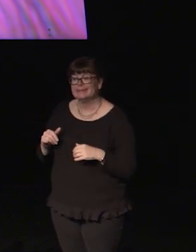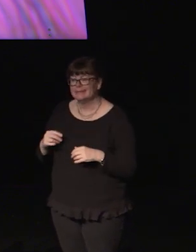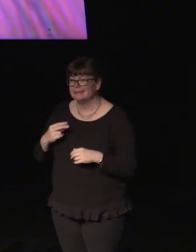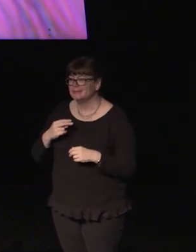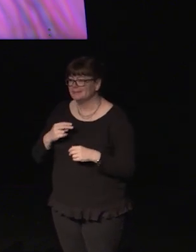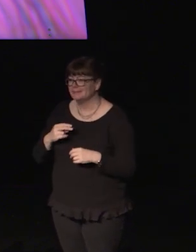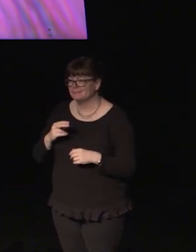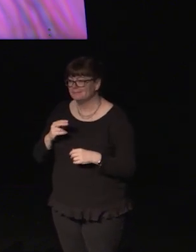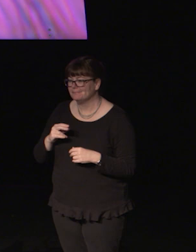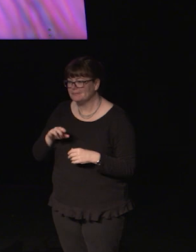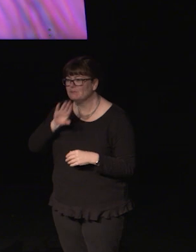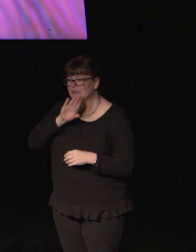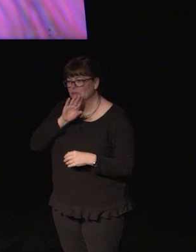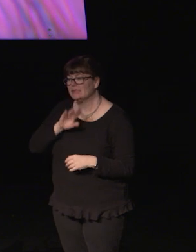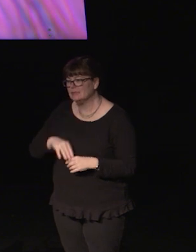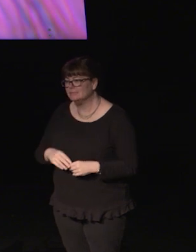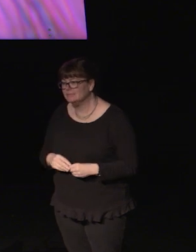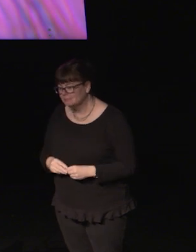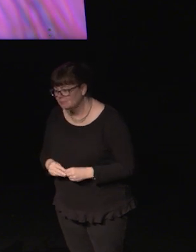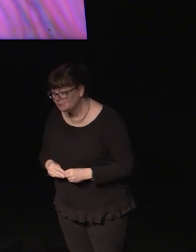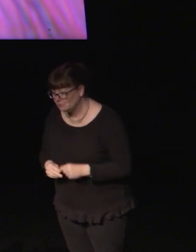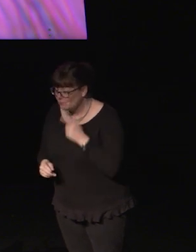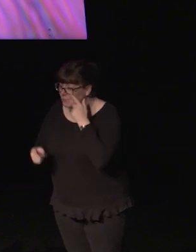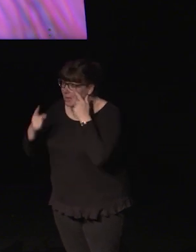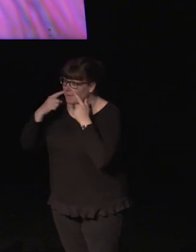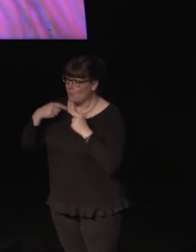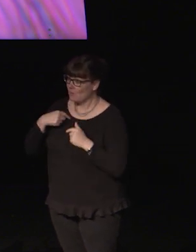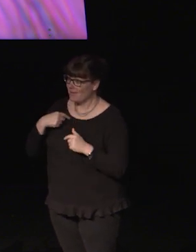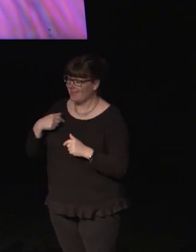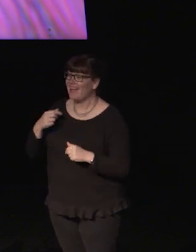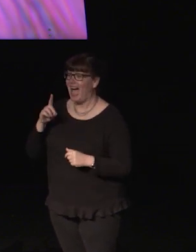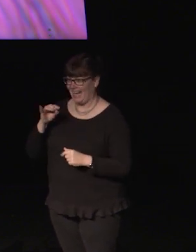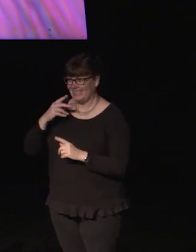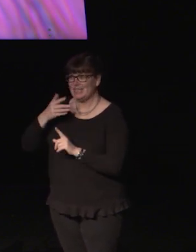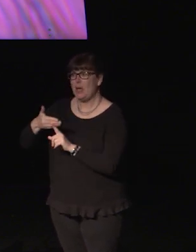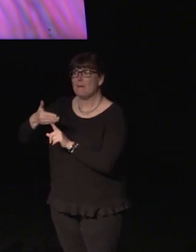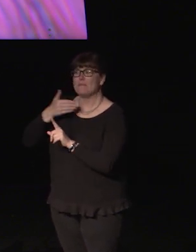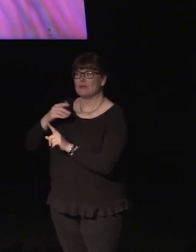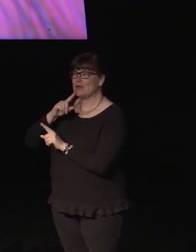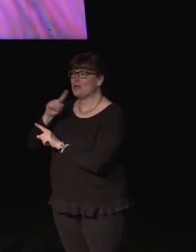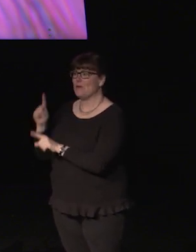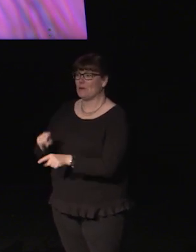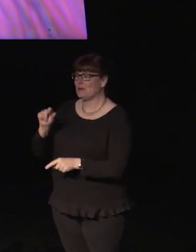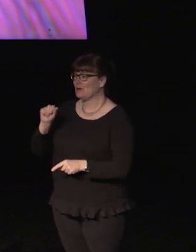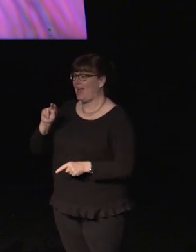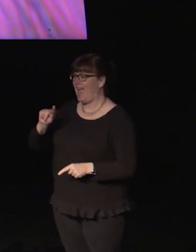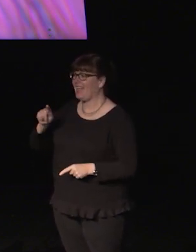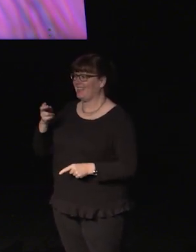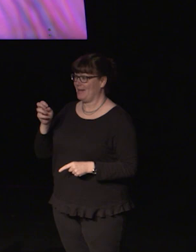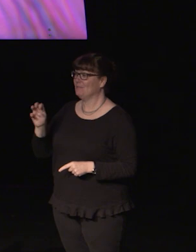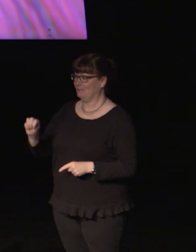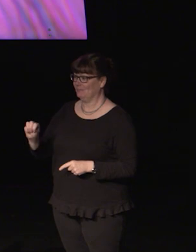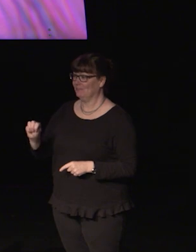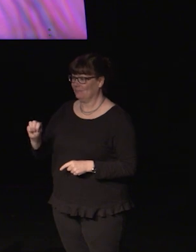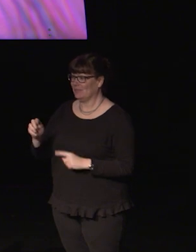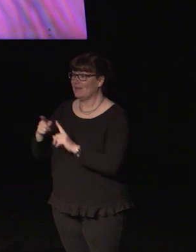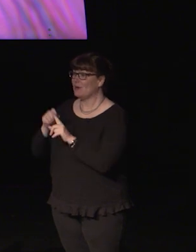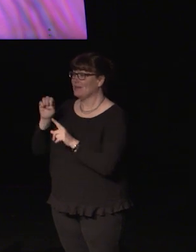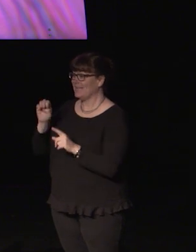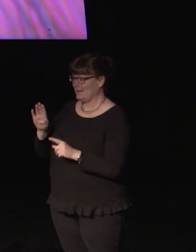For example, for me, I was one who preordered Anthem. And I also preordered from EB Games up in Canada.